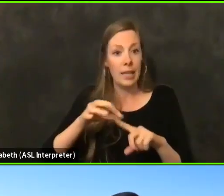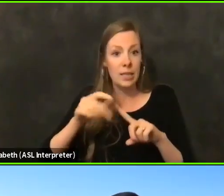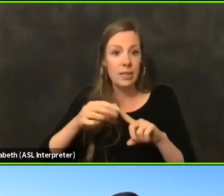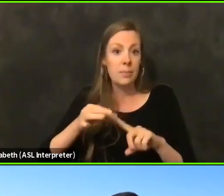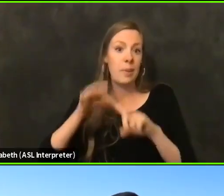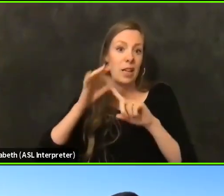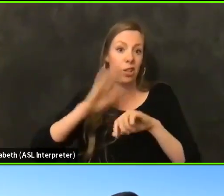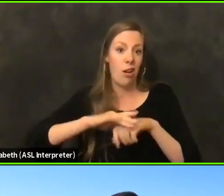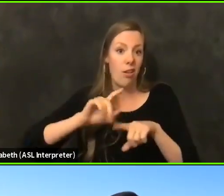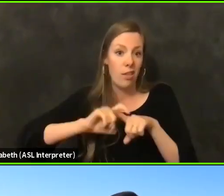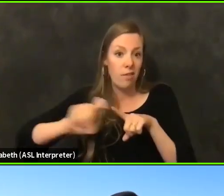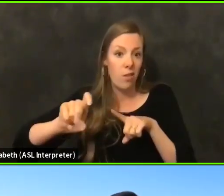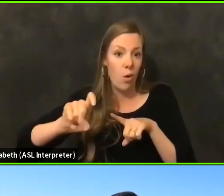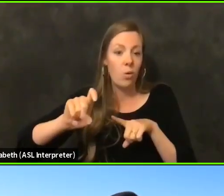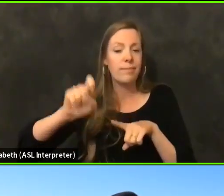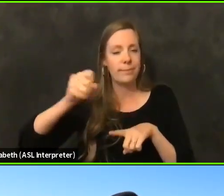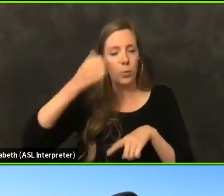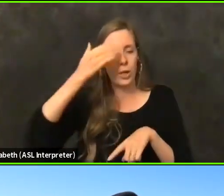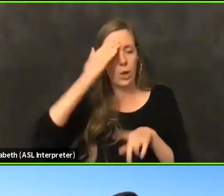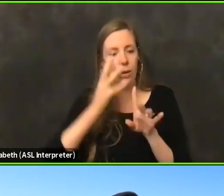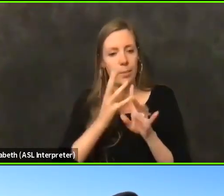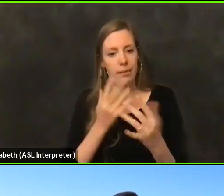They have rolled out several new